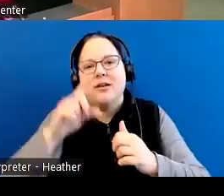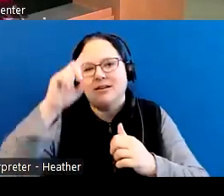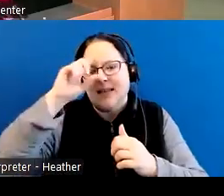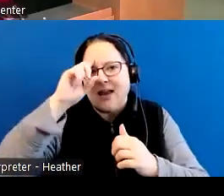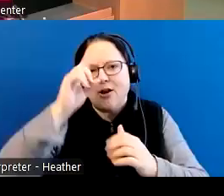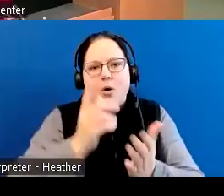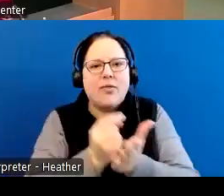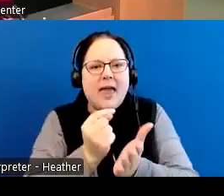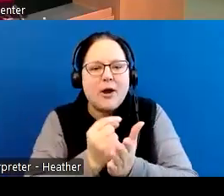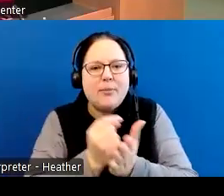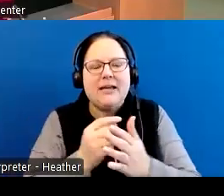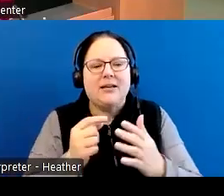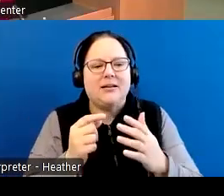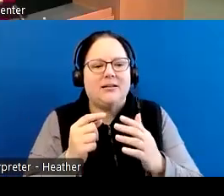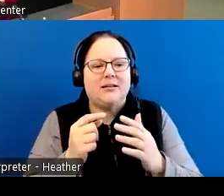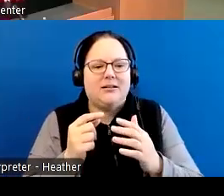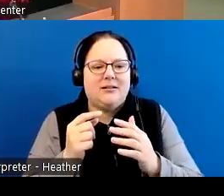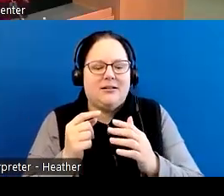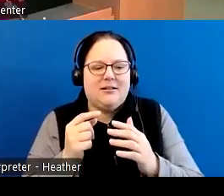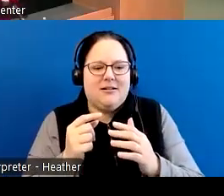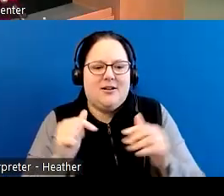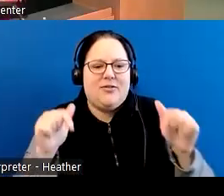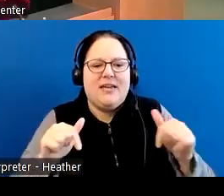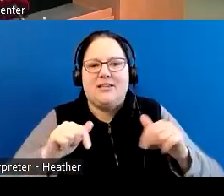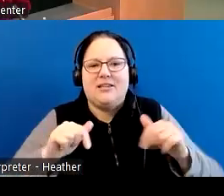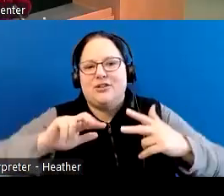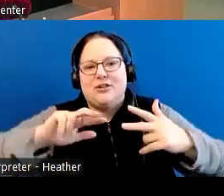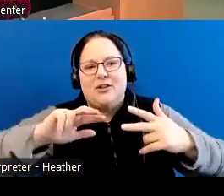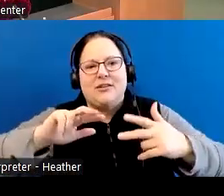uh the third so this is one of the third wave psychotherapies. There's GBT, mindfulness,